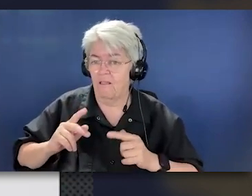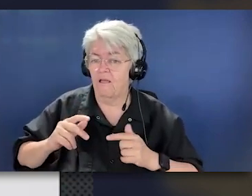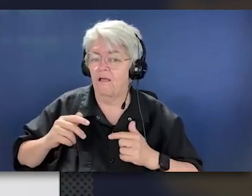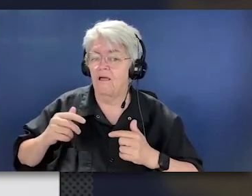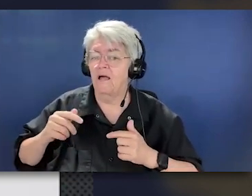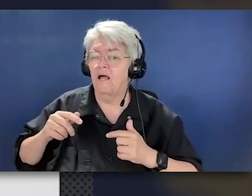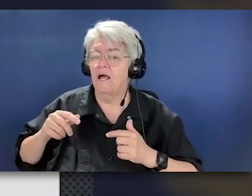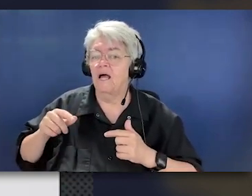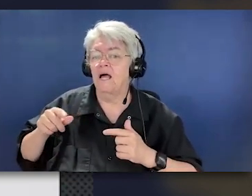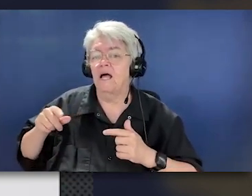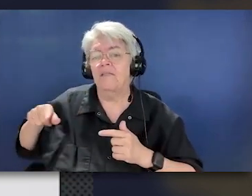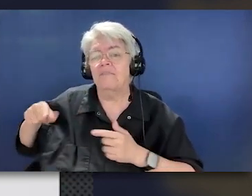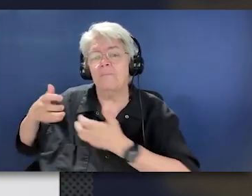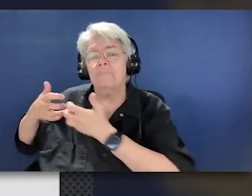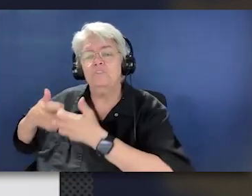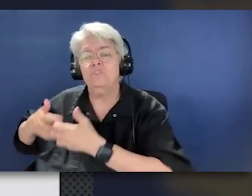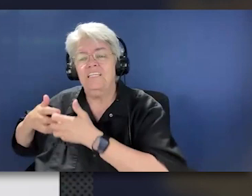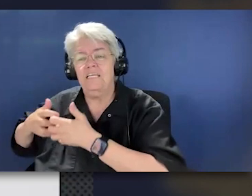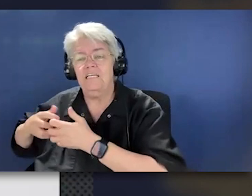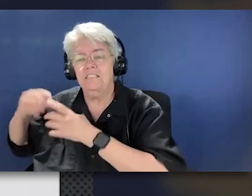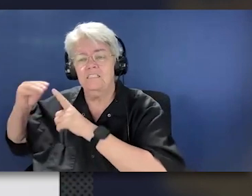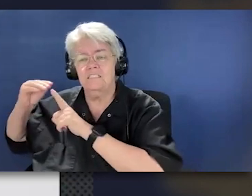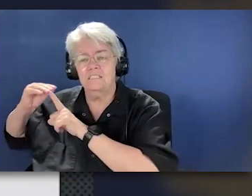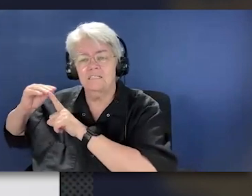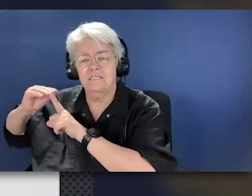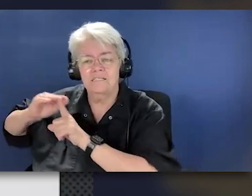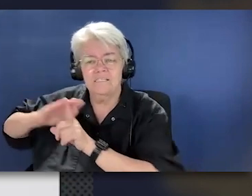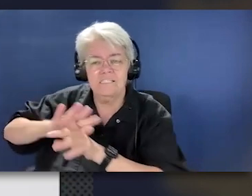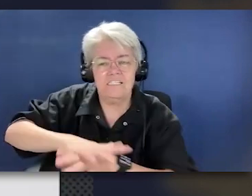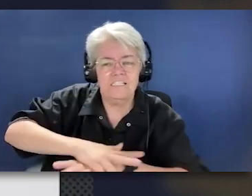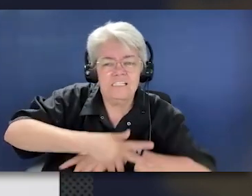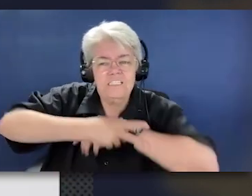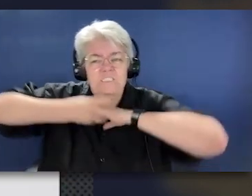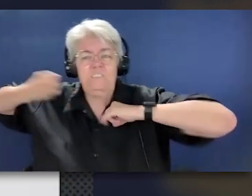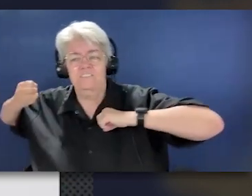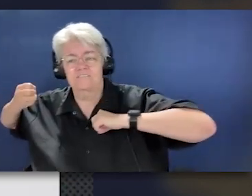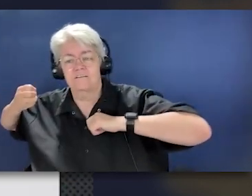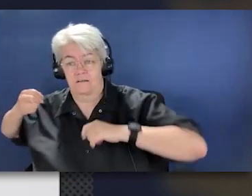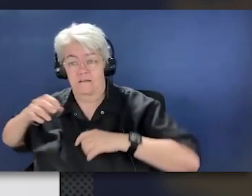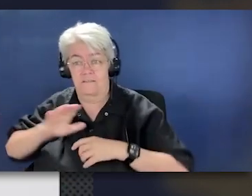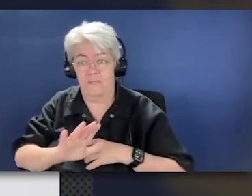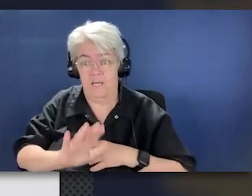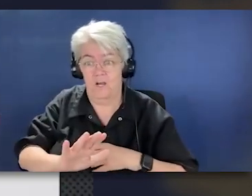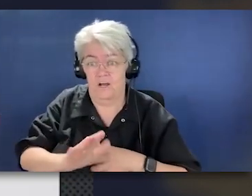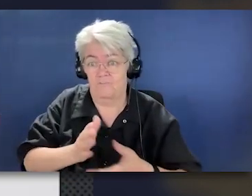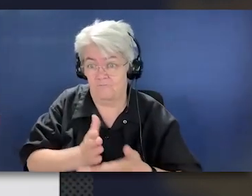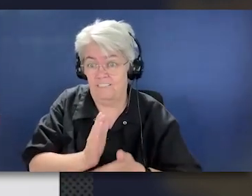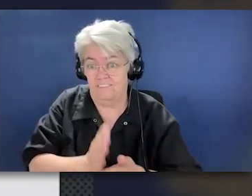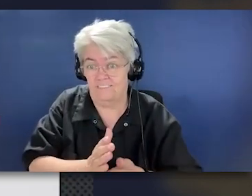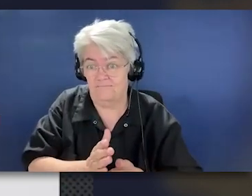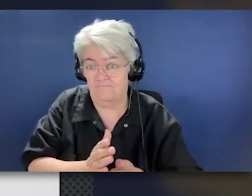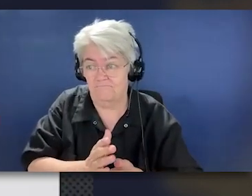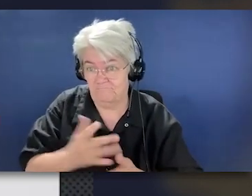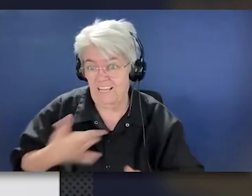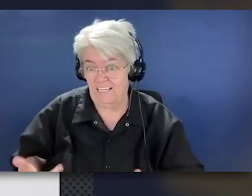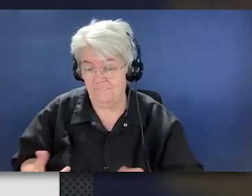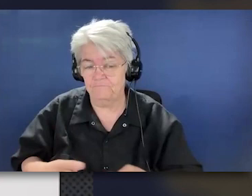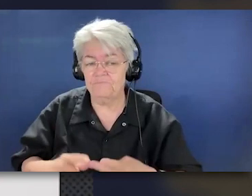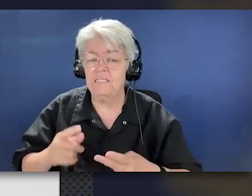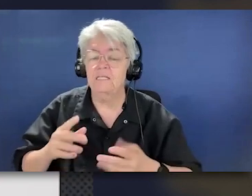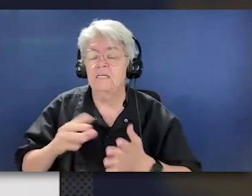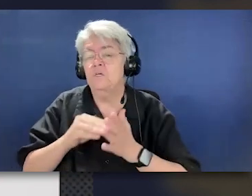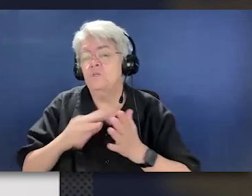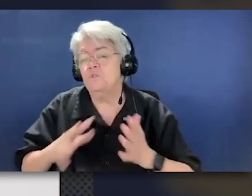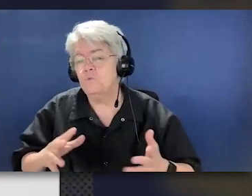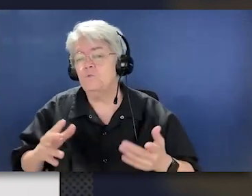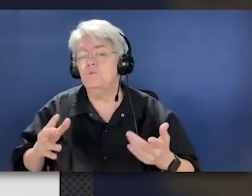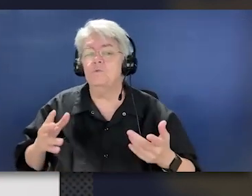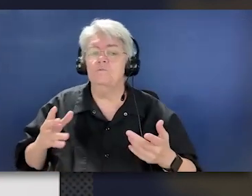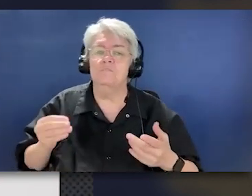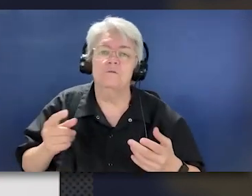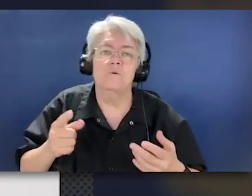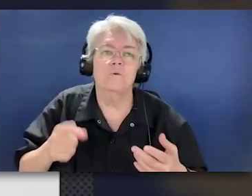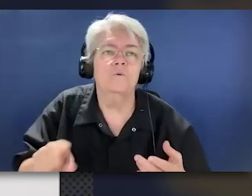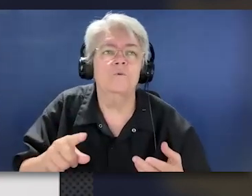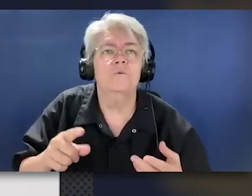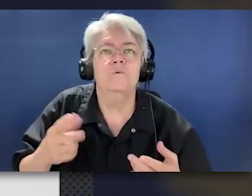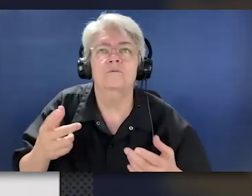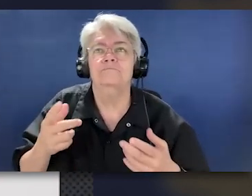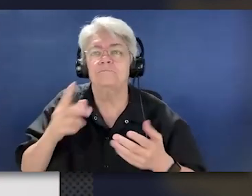learning roll over on them. Students who may be marginalized through class, through gender, are